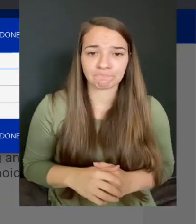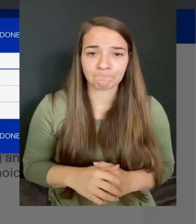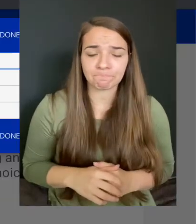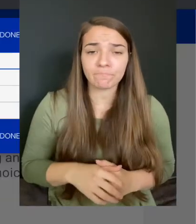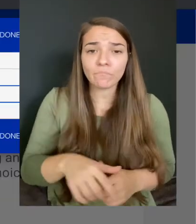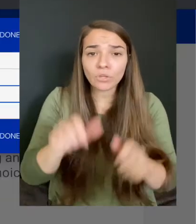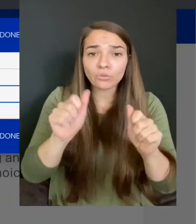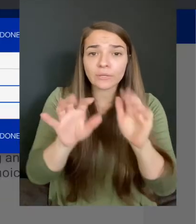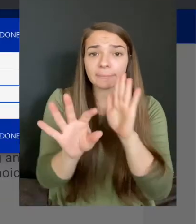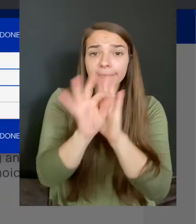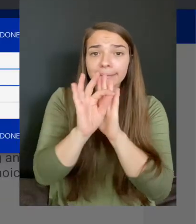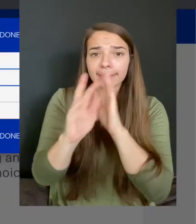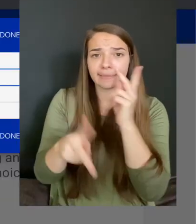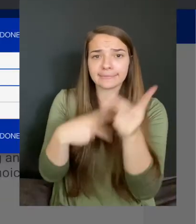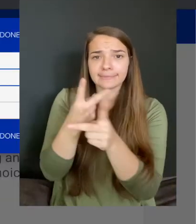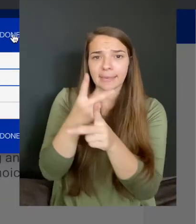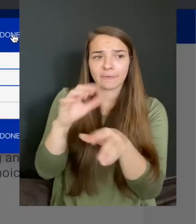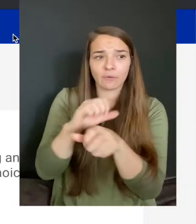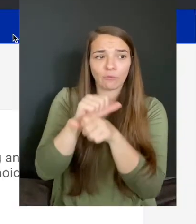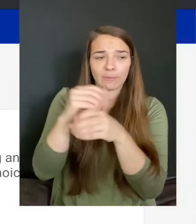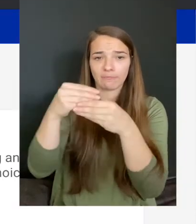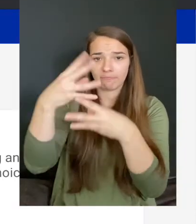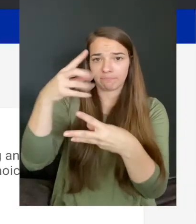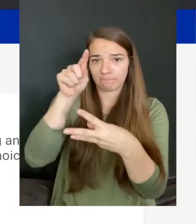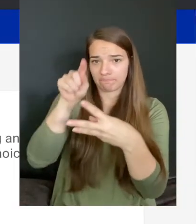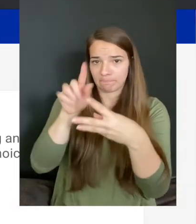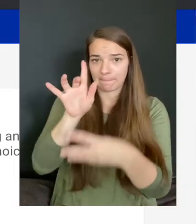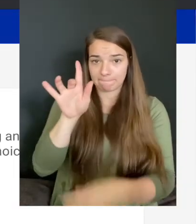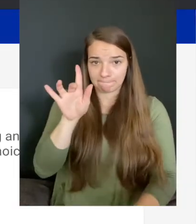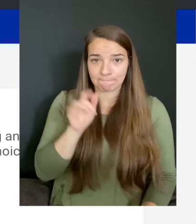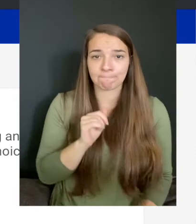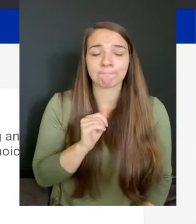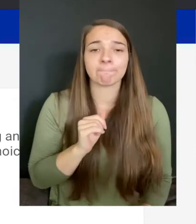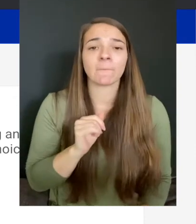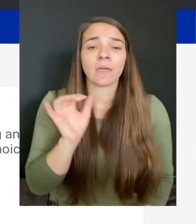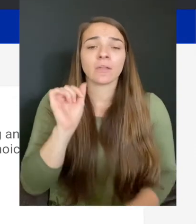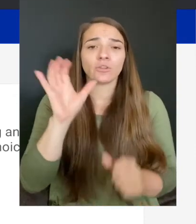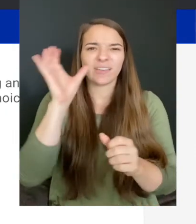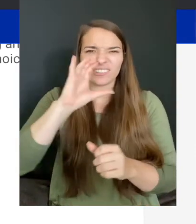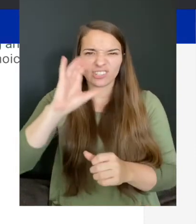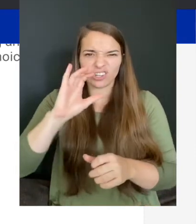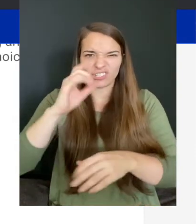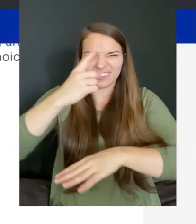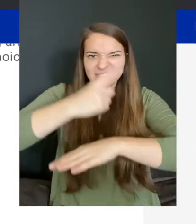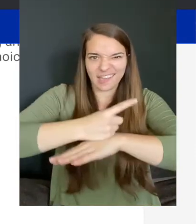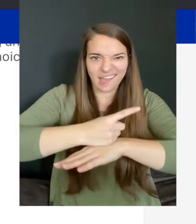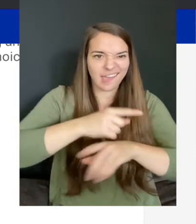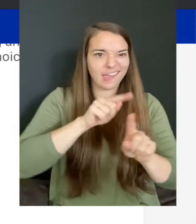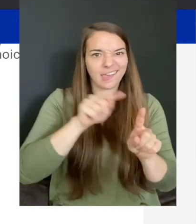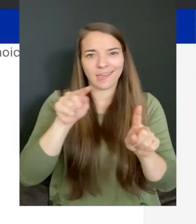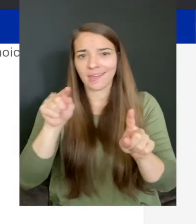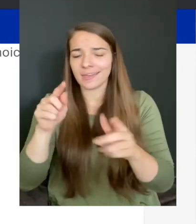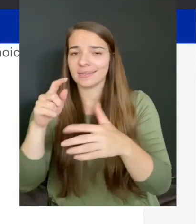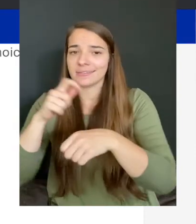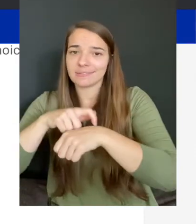choose the type of appointment here, and you can search a date range, a time range, choose